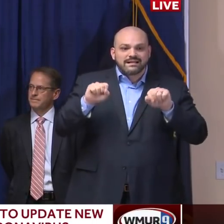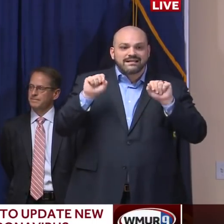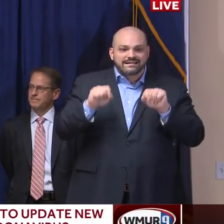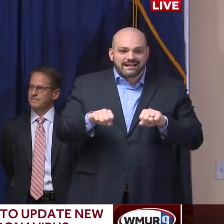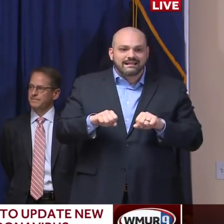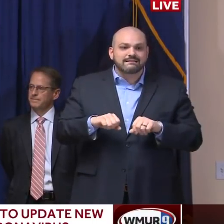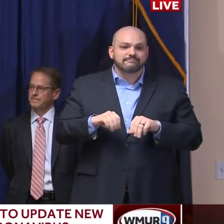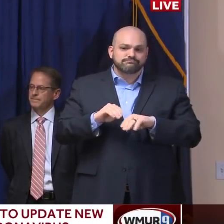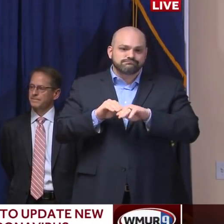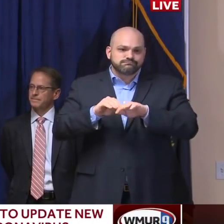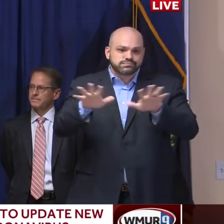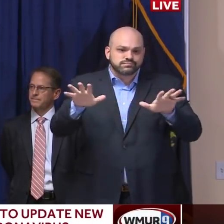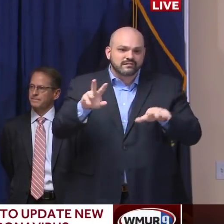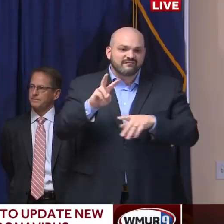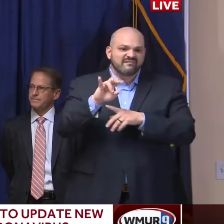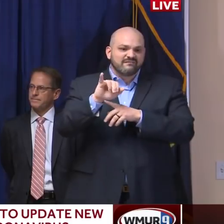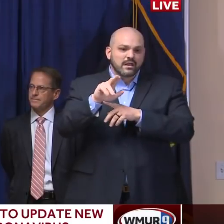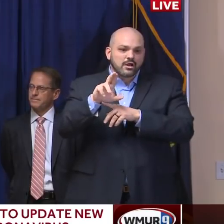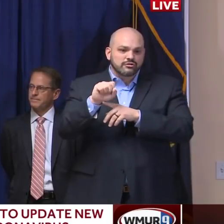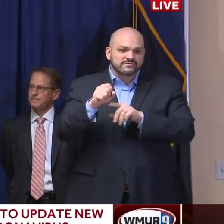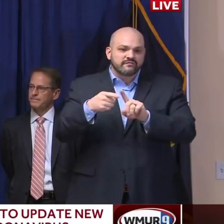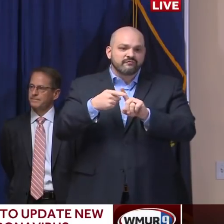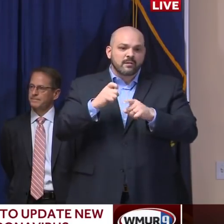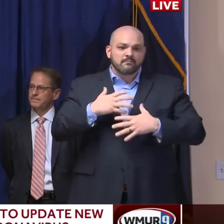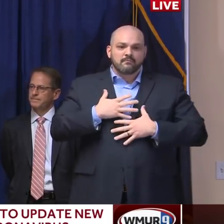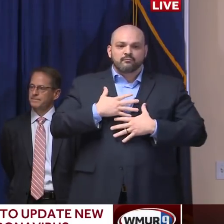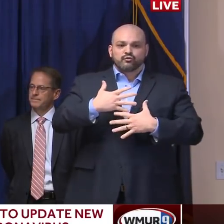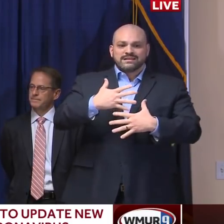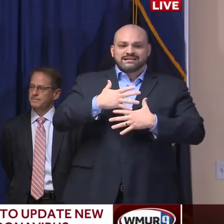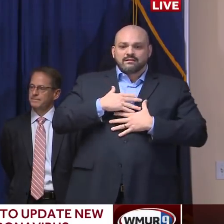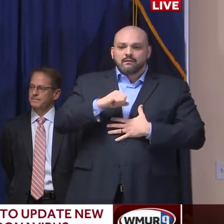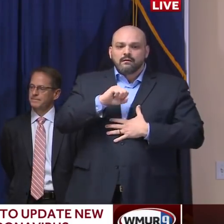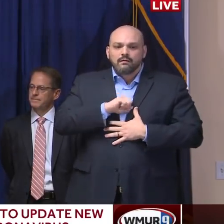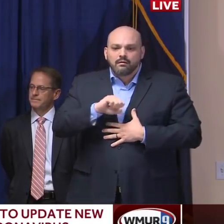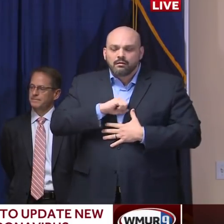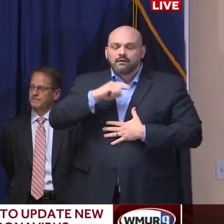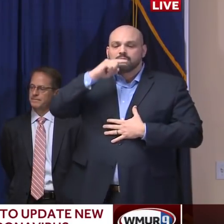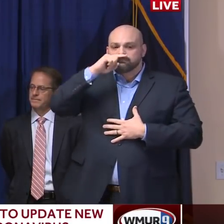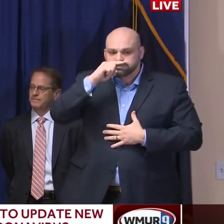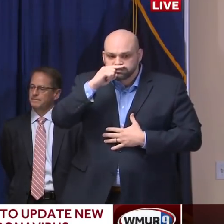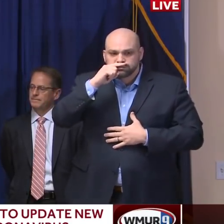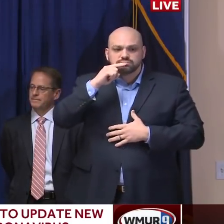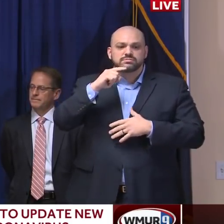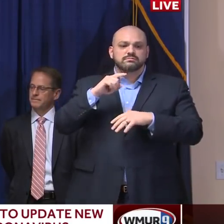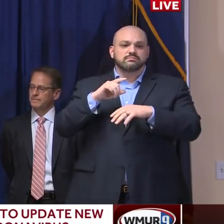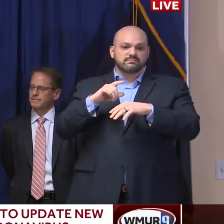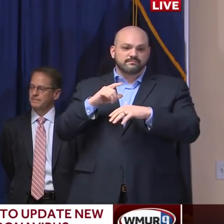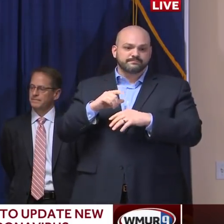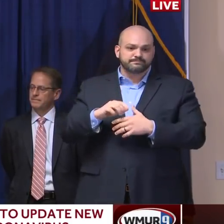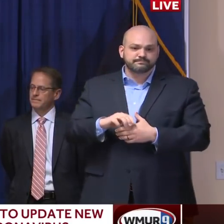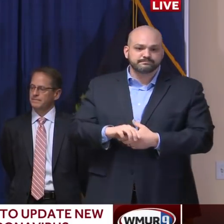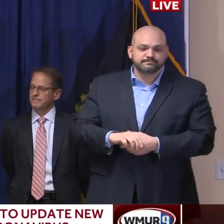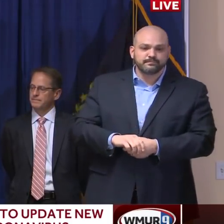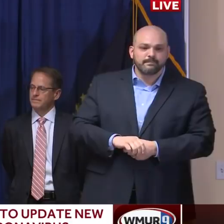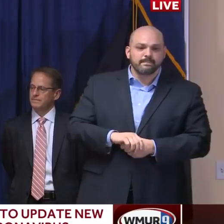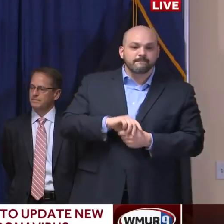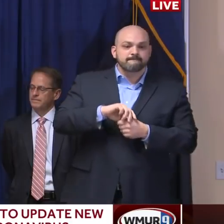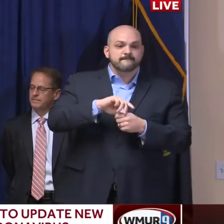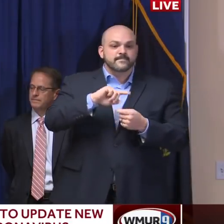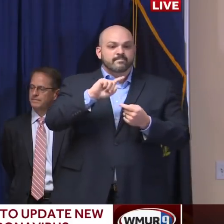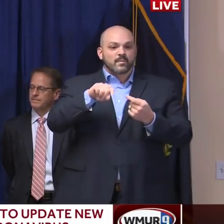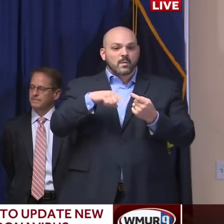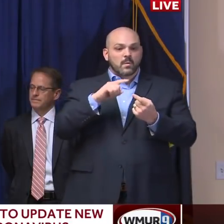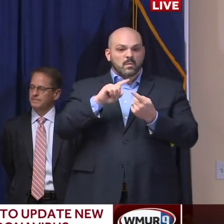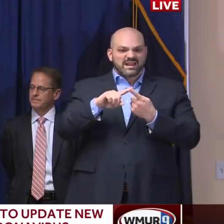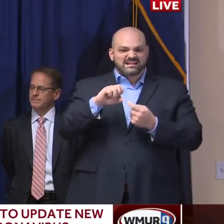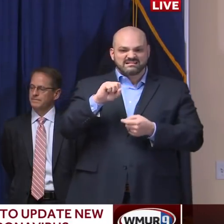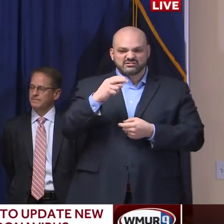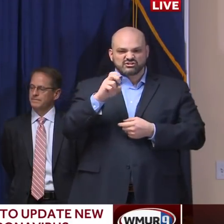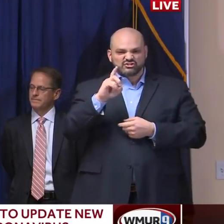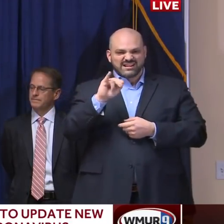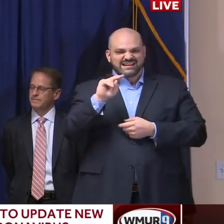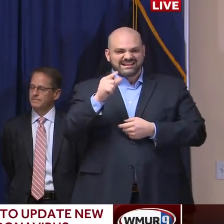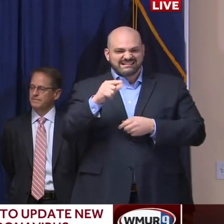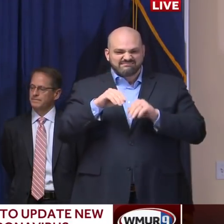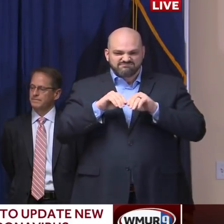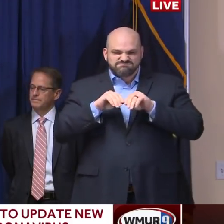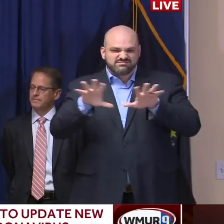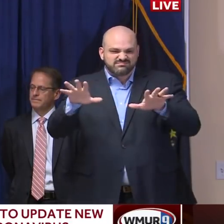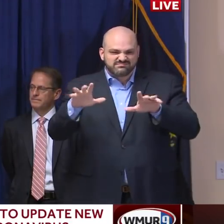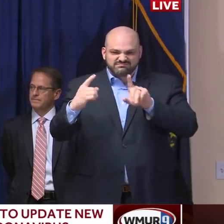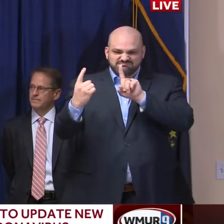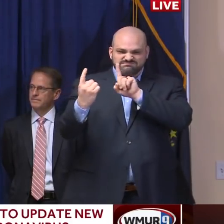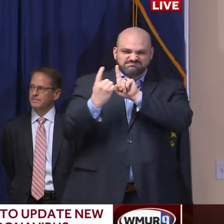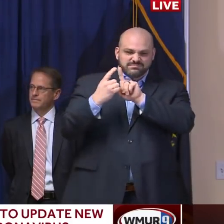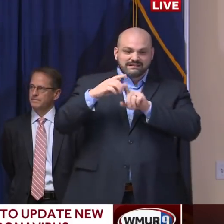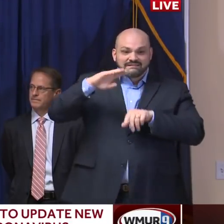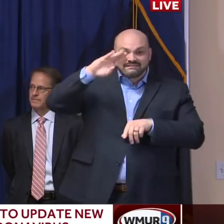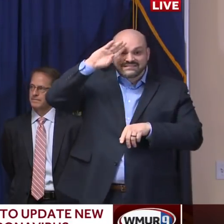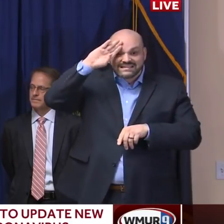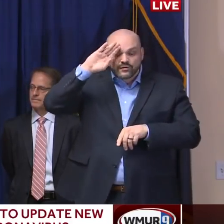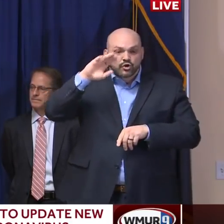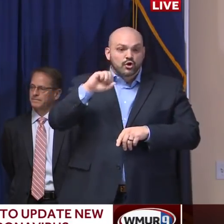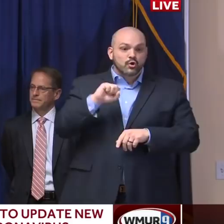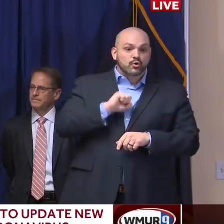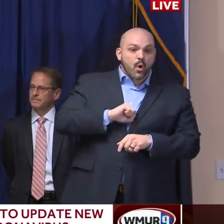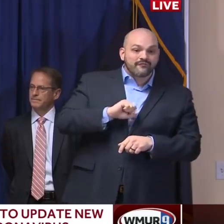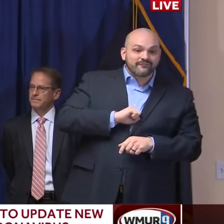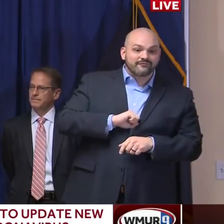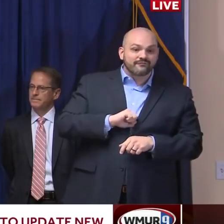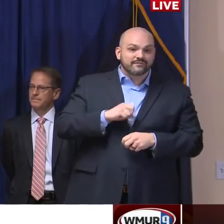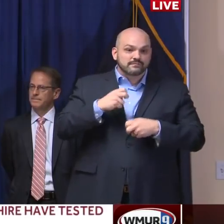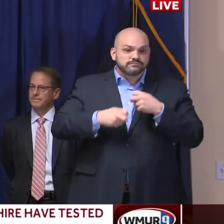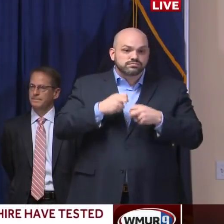WE ALSO KNOW THAT PEOPLE WITH COVID-19 CAN SHARE VIRUS OR SPREAD VIRUS FROM THE RESPIRATORY TRACT, EVEN VERY EARLY IN THE COURSE OF ILLNESS WENT VIRAL SHEDDING MAY BE HIGH.